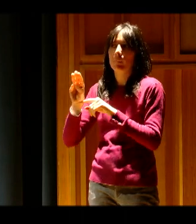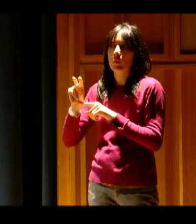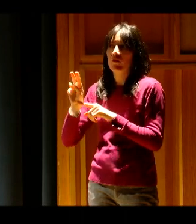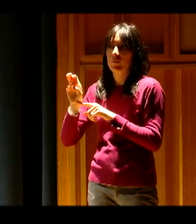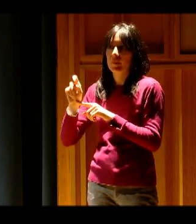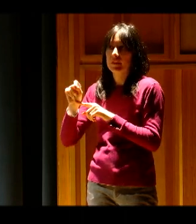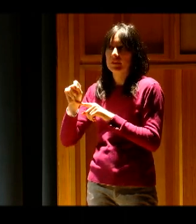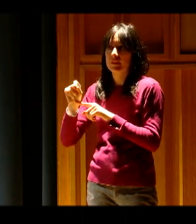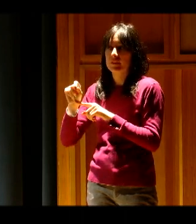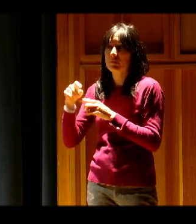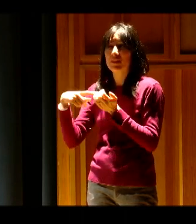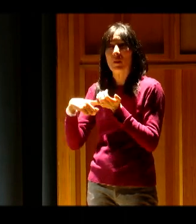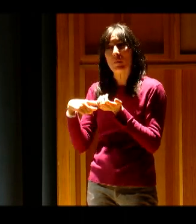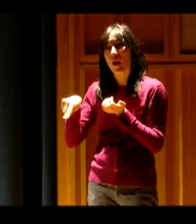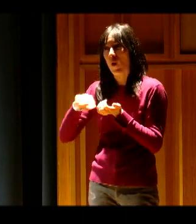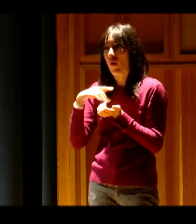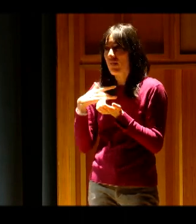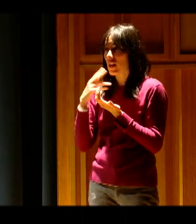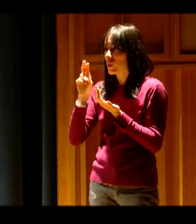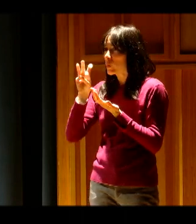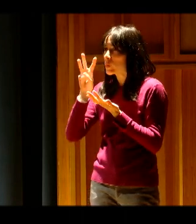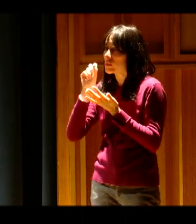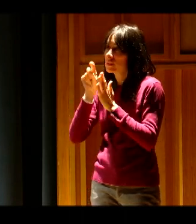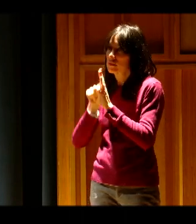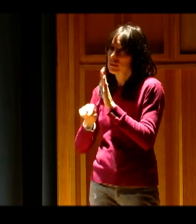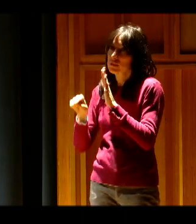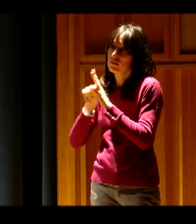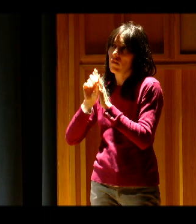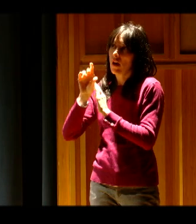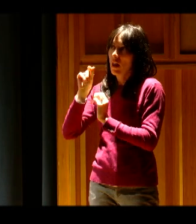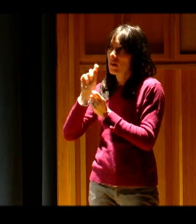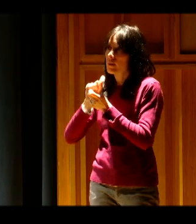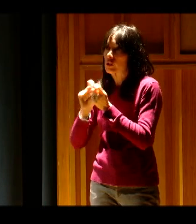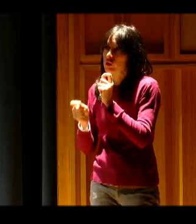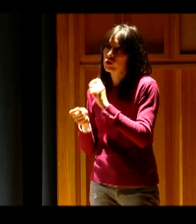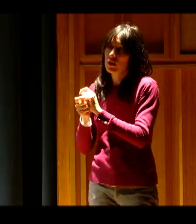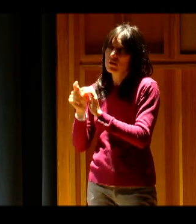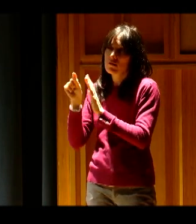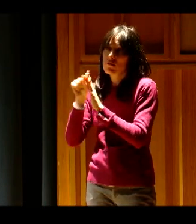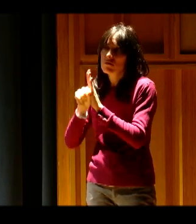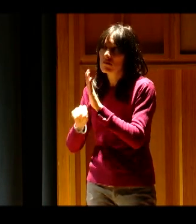encumbered by all the news that you hear about the climate change and climate action